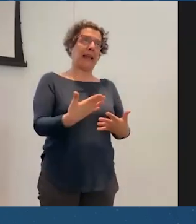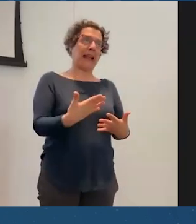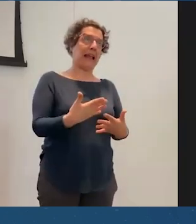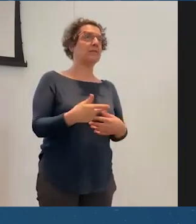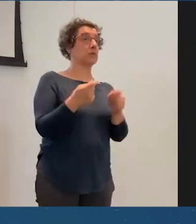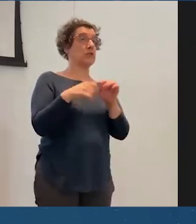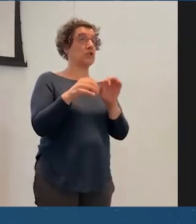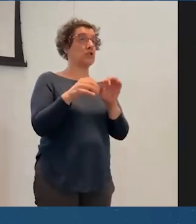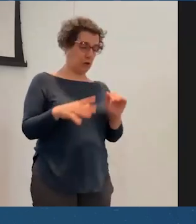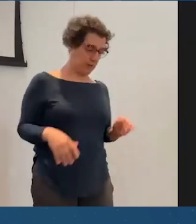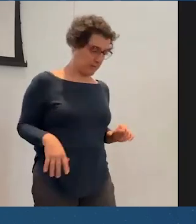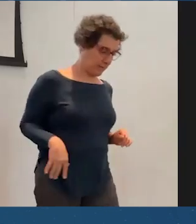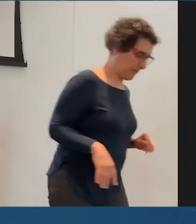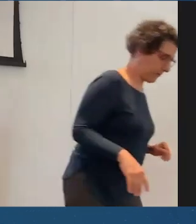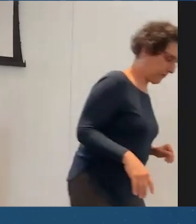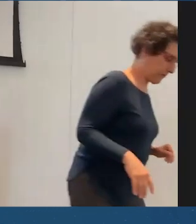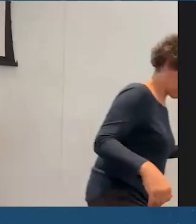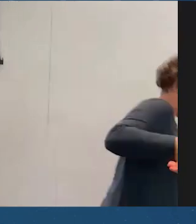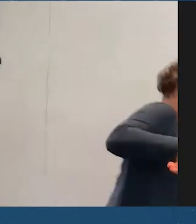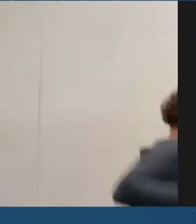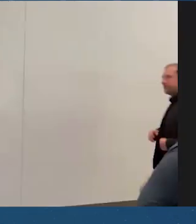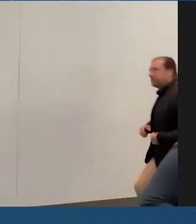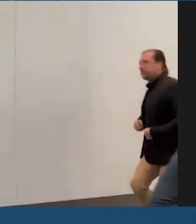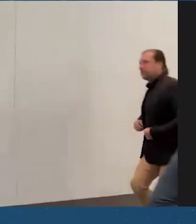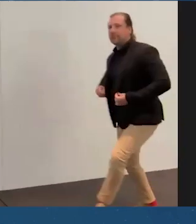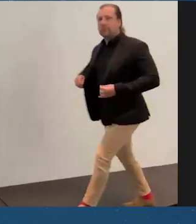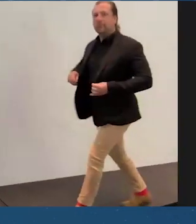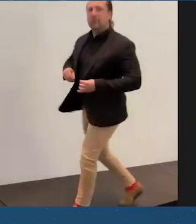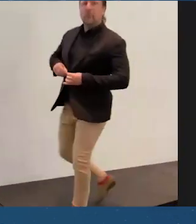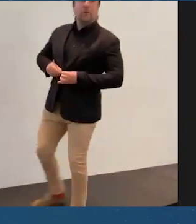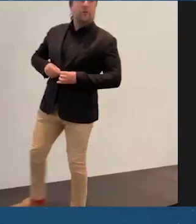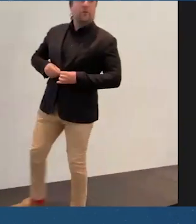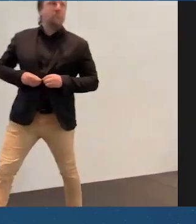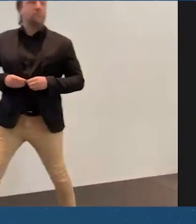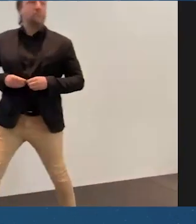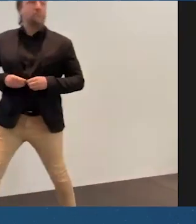And then the last one is continuing to design with-- throughout product development,